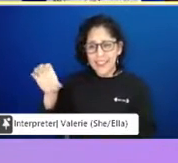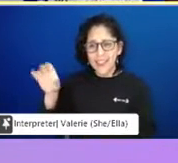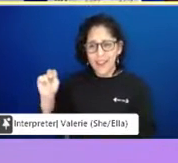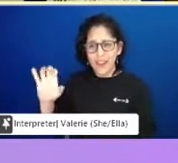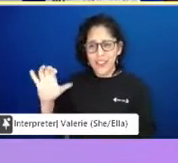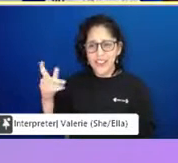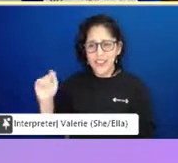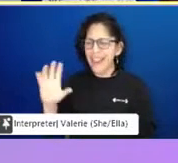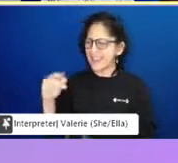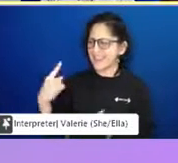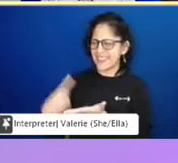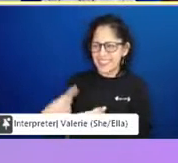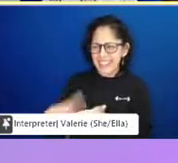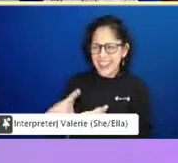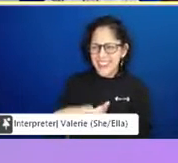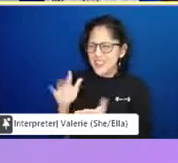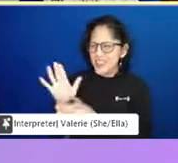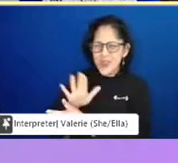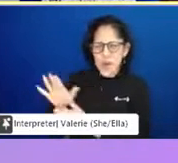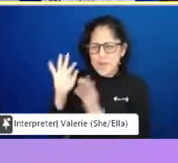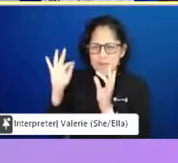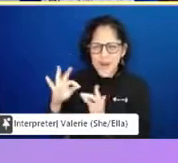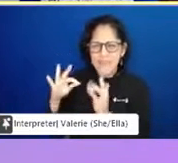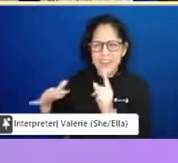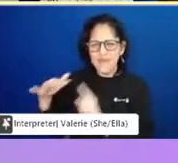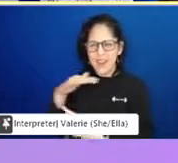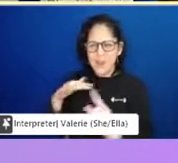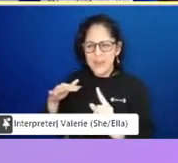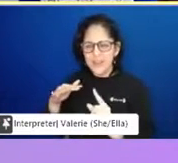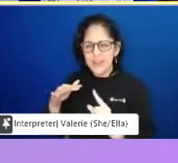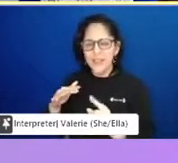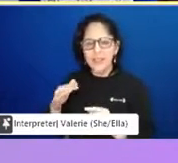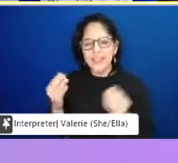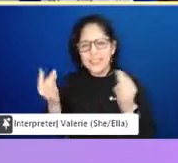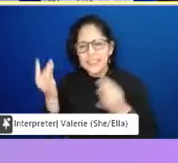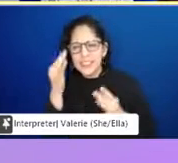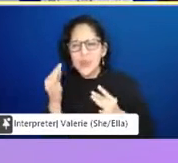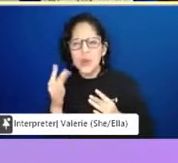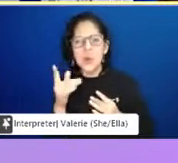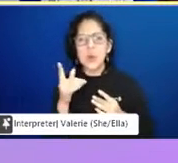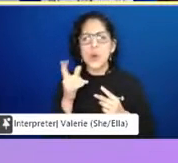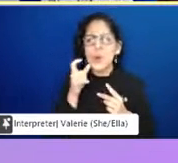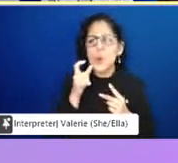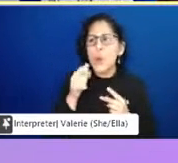from here I want you to consider who else might benefit from that environment